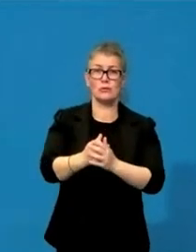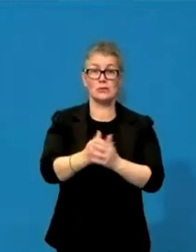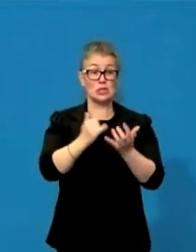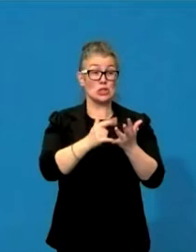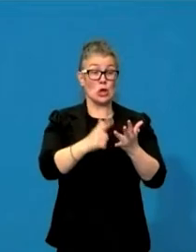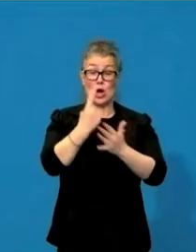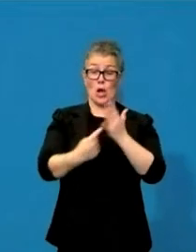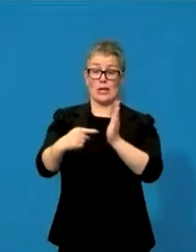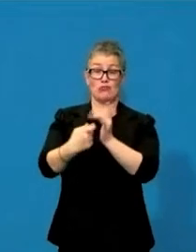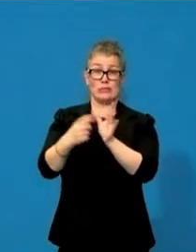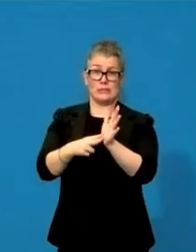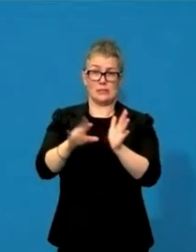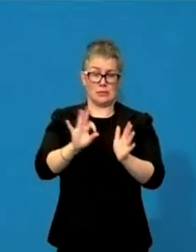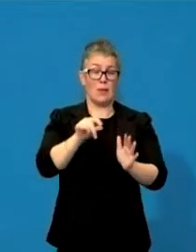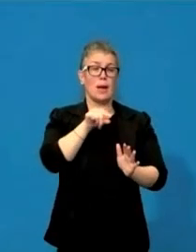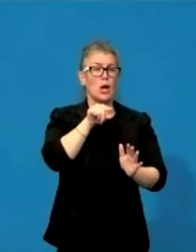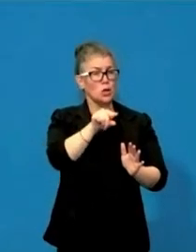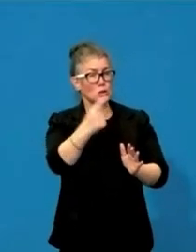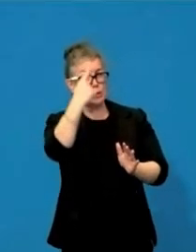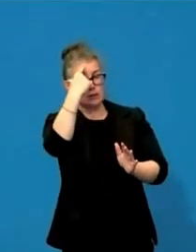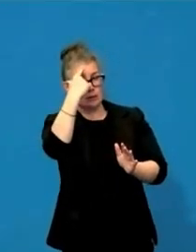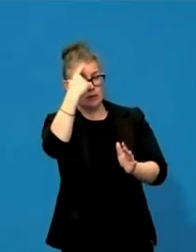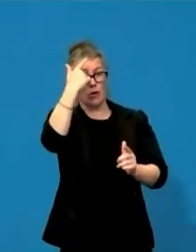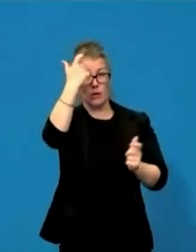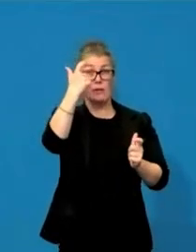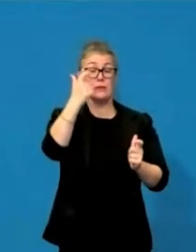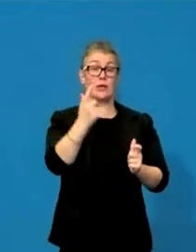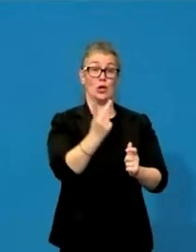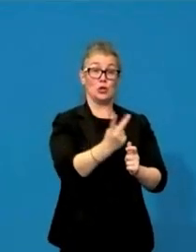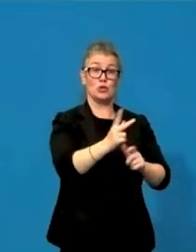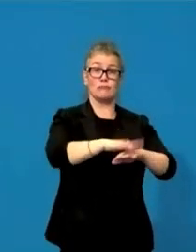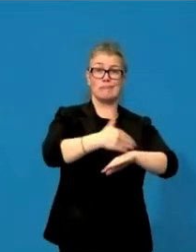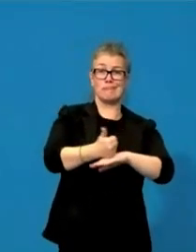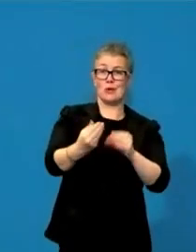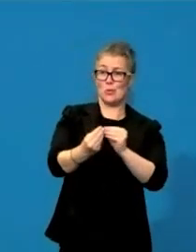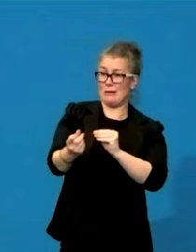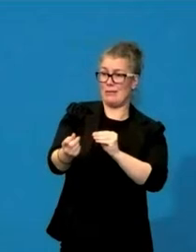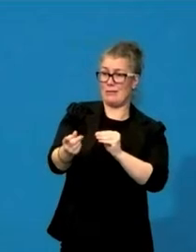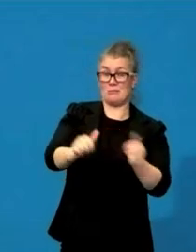Commission that what you and Marmingee created with Tristan could be applied to a